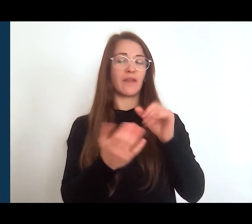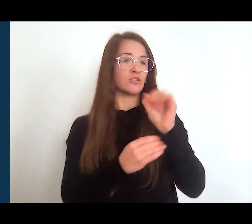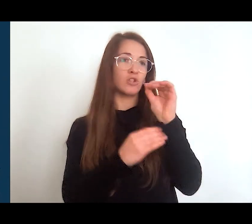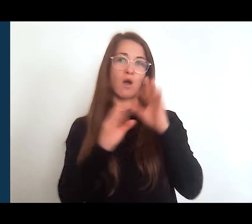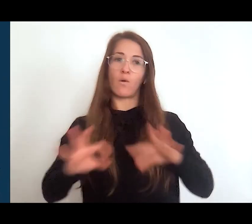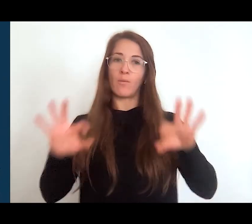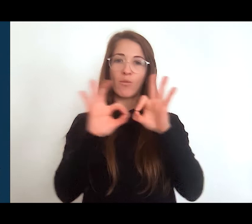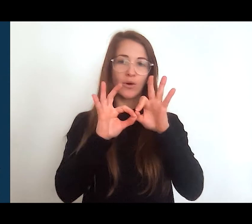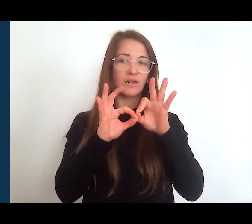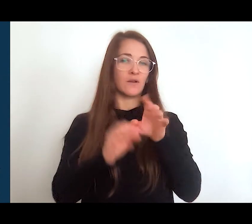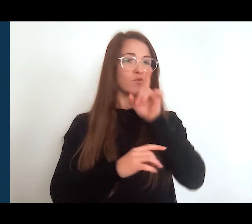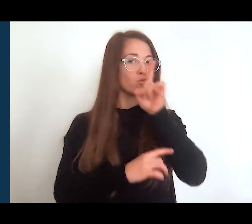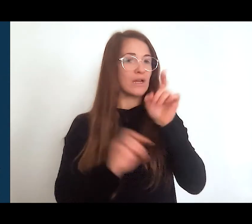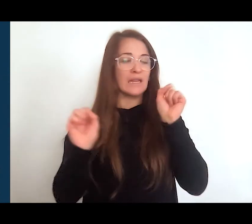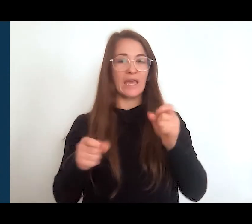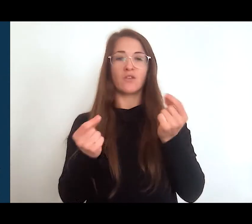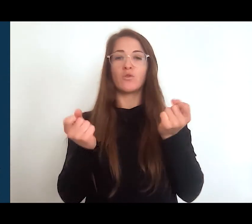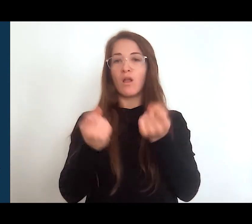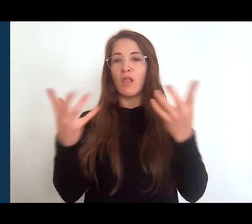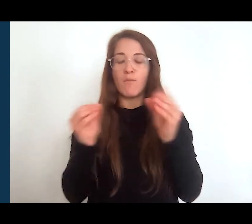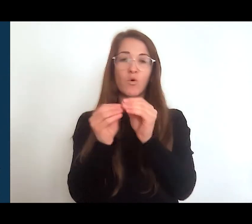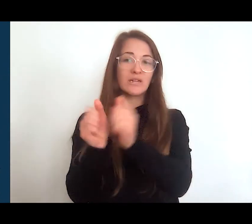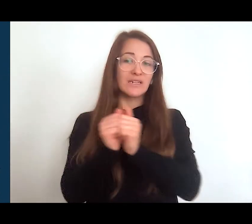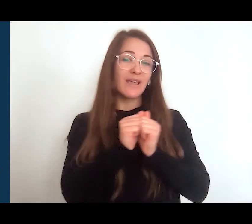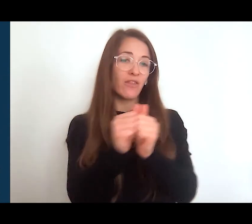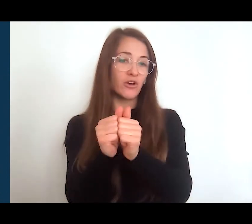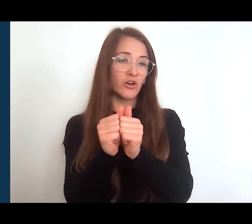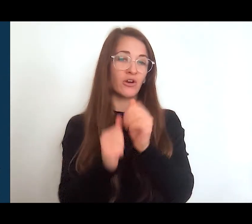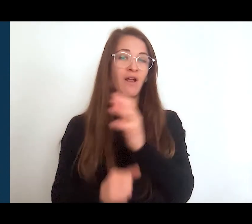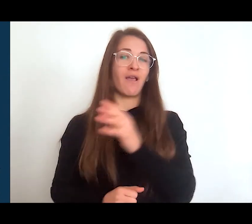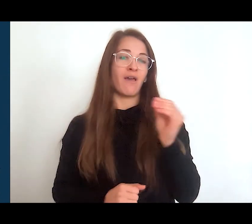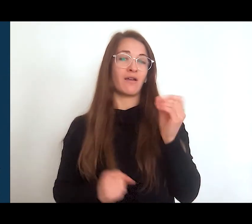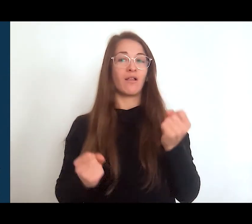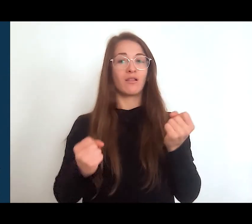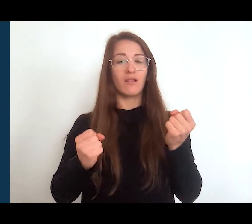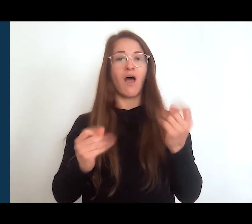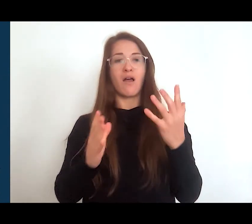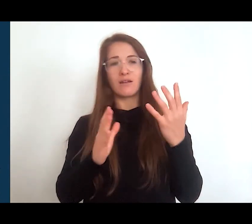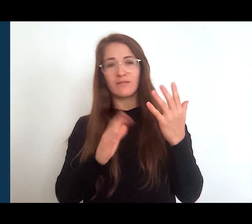COLLABORATION, WHICH WE HAVE TALKED ABOUT IS TO IMPORTANT. YOU REALLY CAN DO MORE TOGETHER